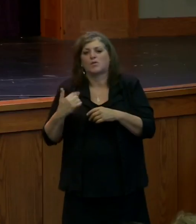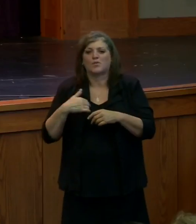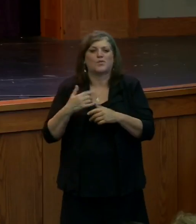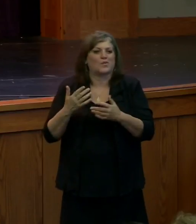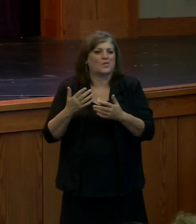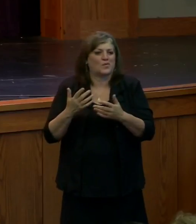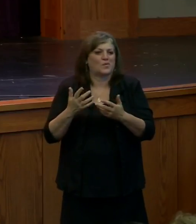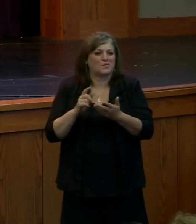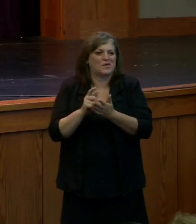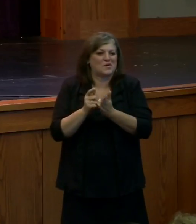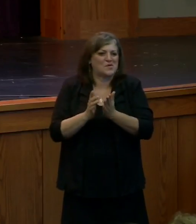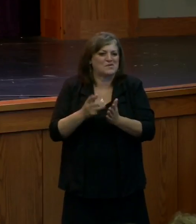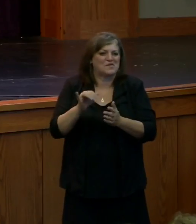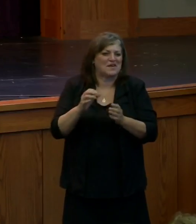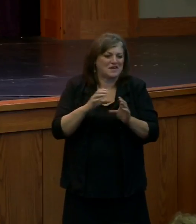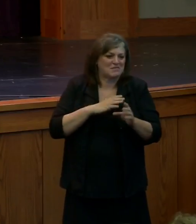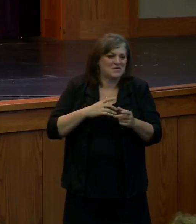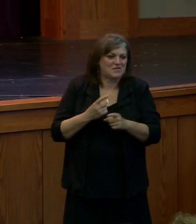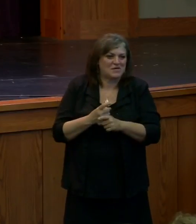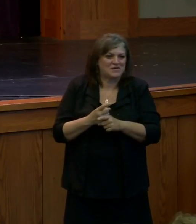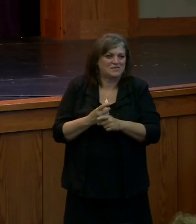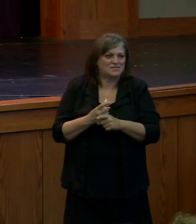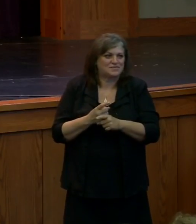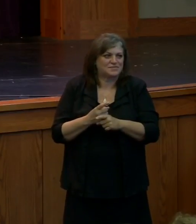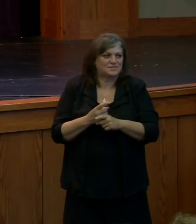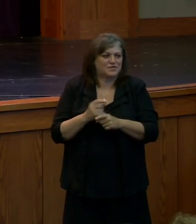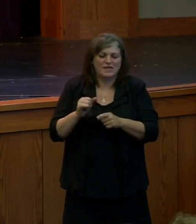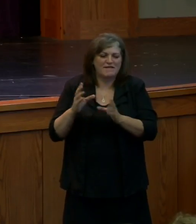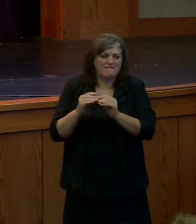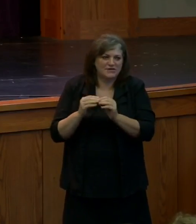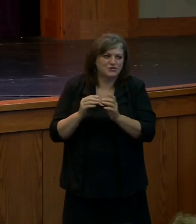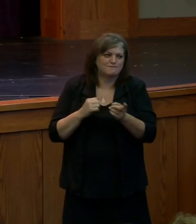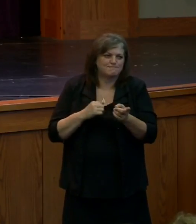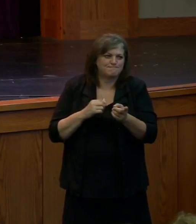ON THAT COMMITTEE, ON THAT CONVENTION AND THEN TAKE A